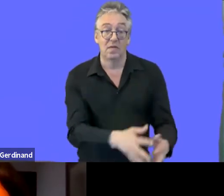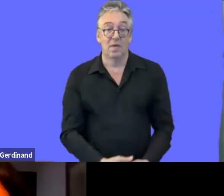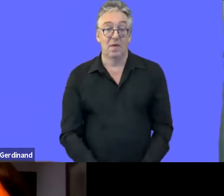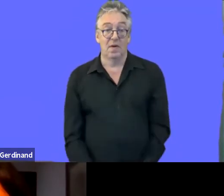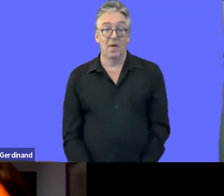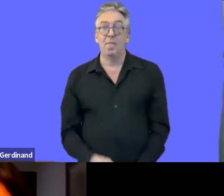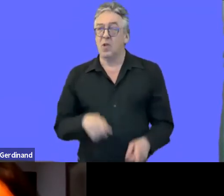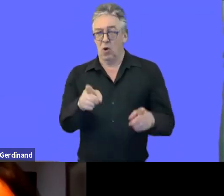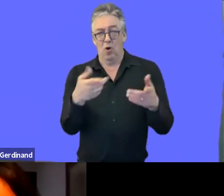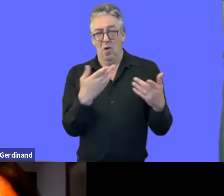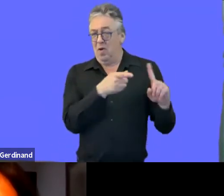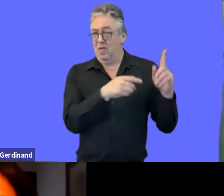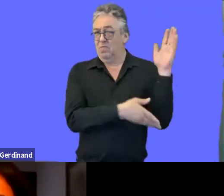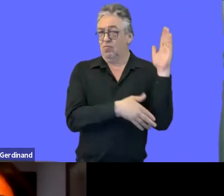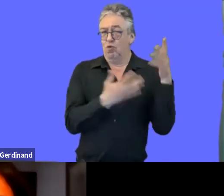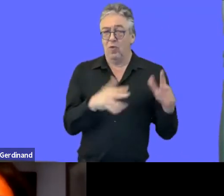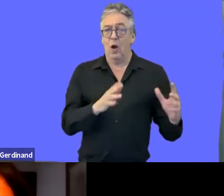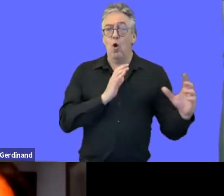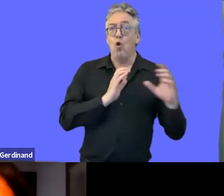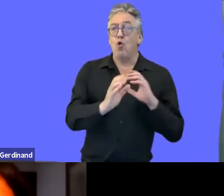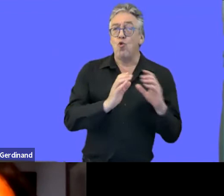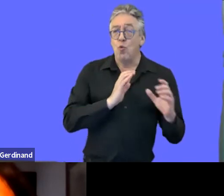and the inquiry procedure and I just want to stress